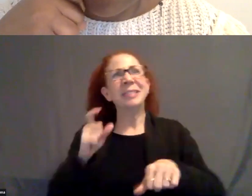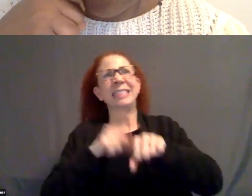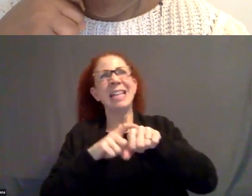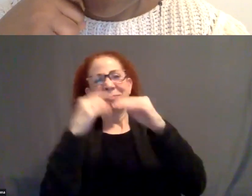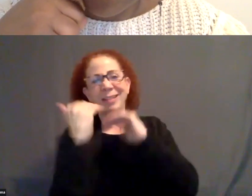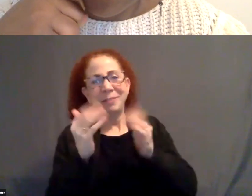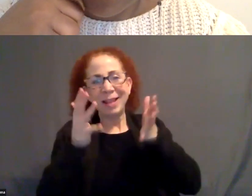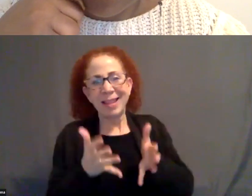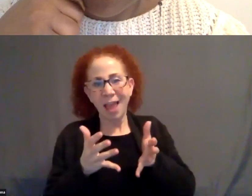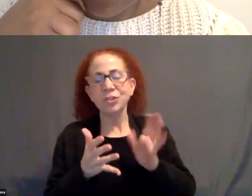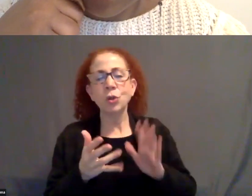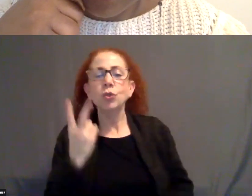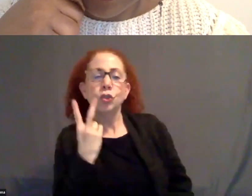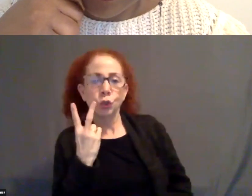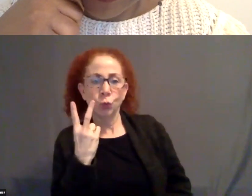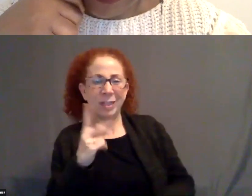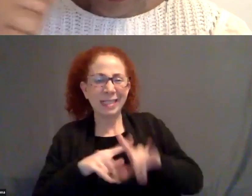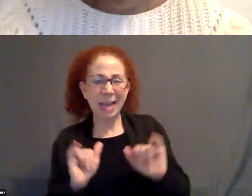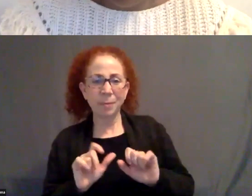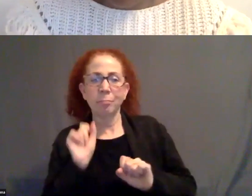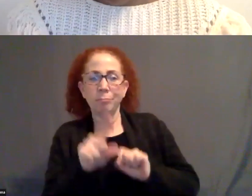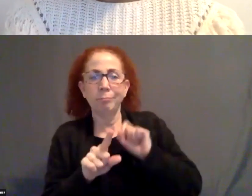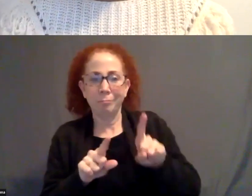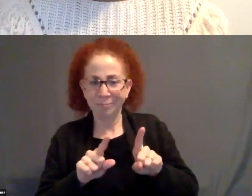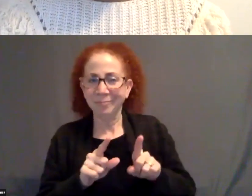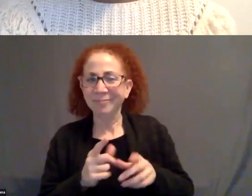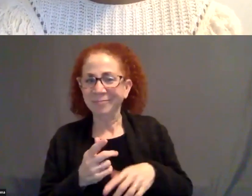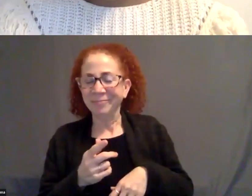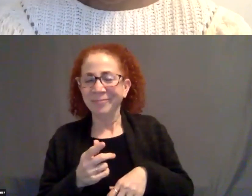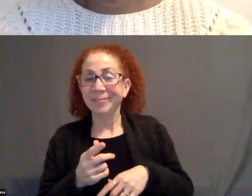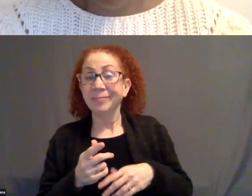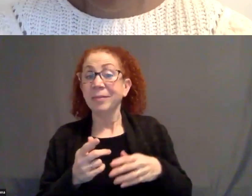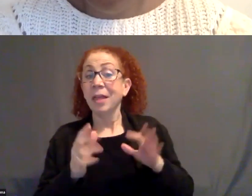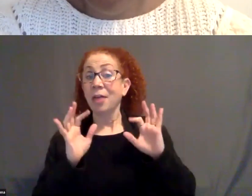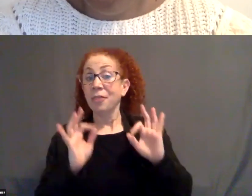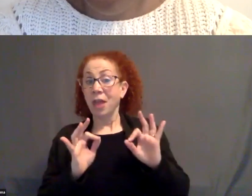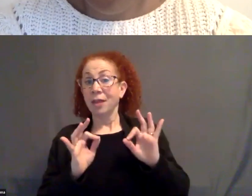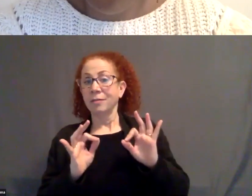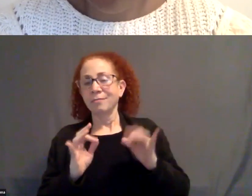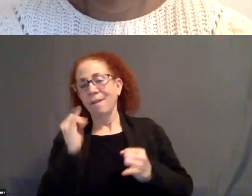I might put two of them together for you a little bit, and then I'll come back with a final question.